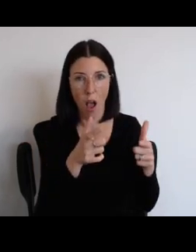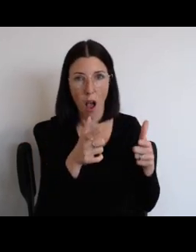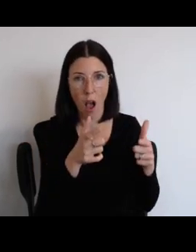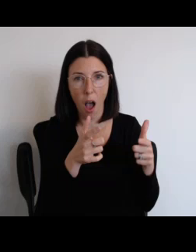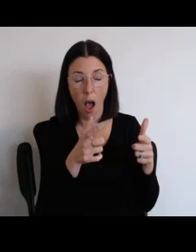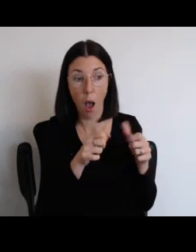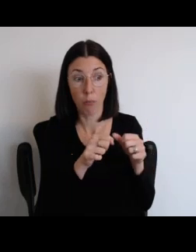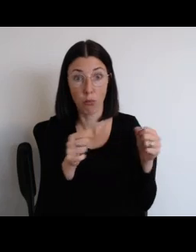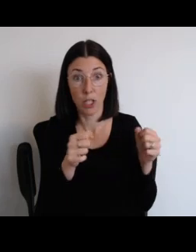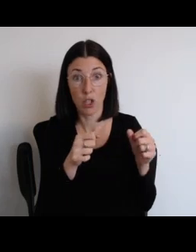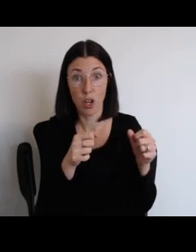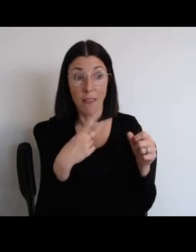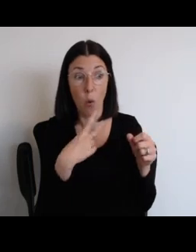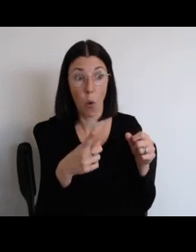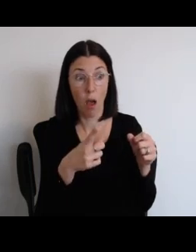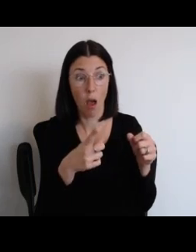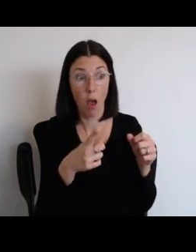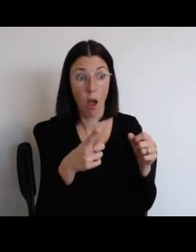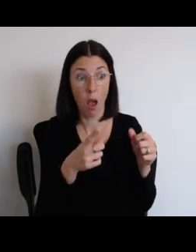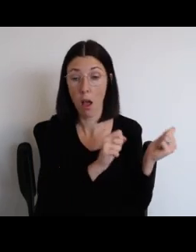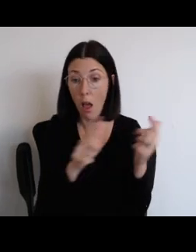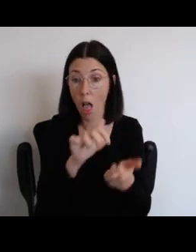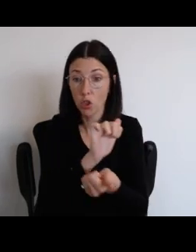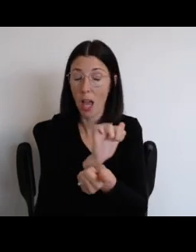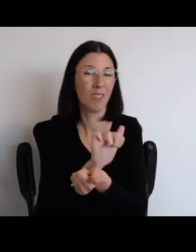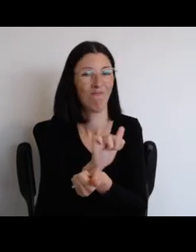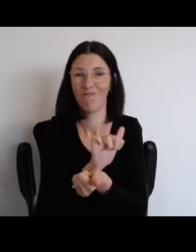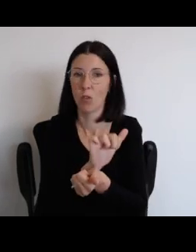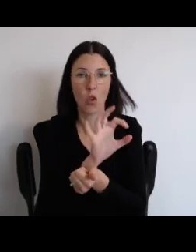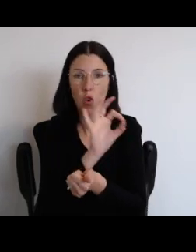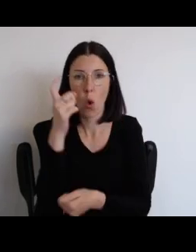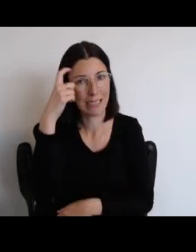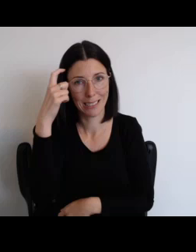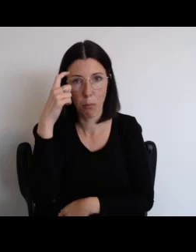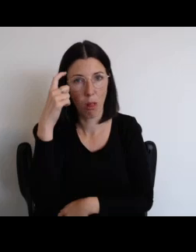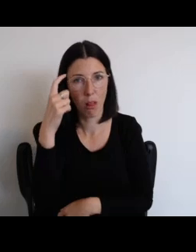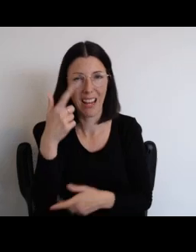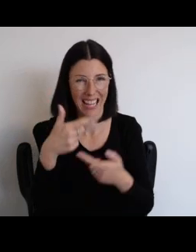have a significant impact on the child so there's always that possibility to take into consideration